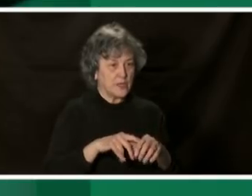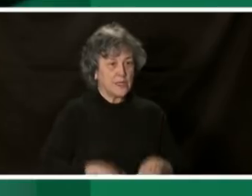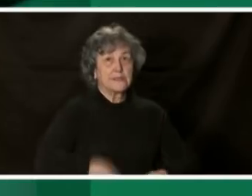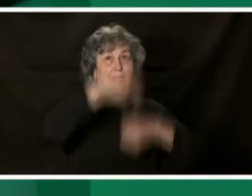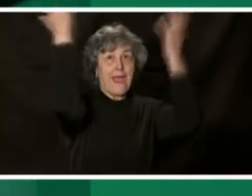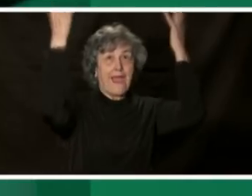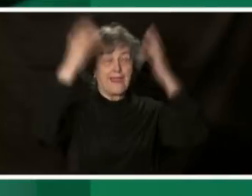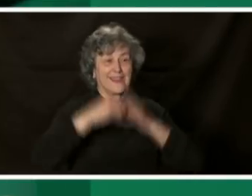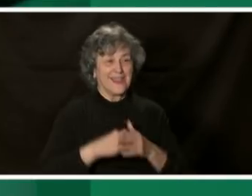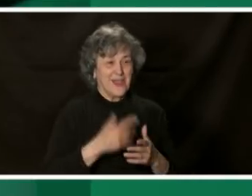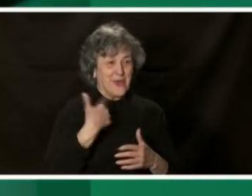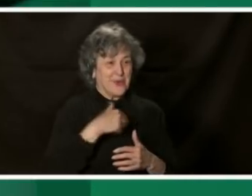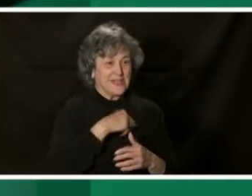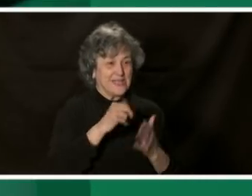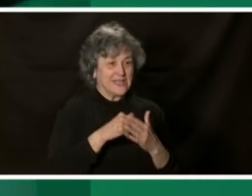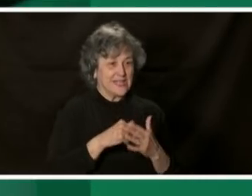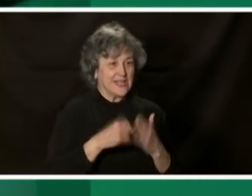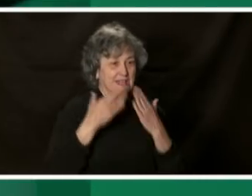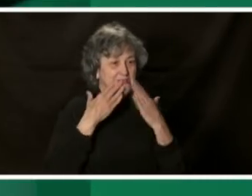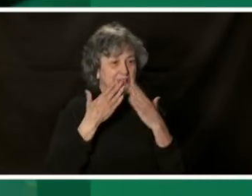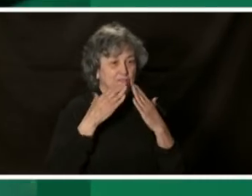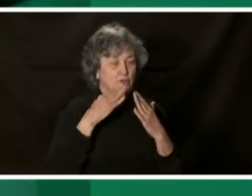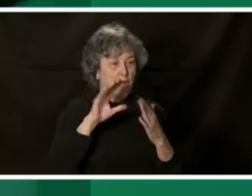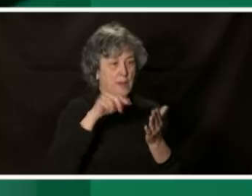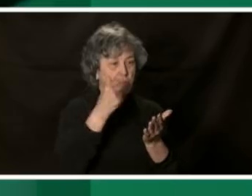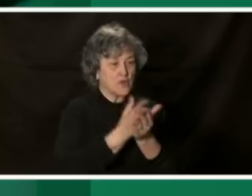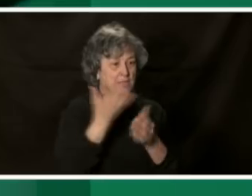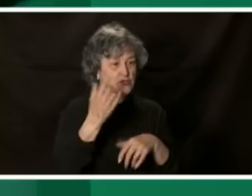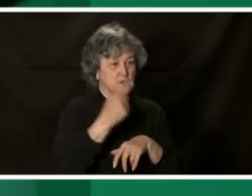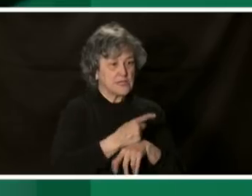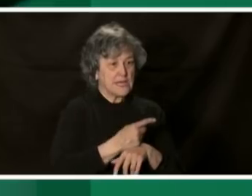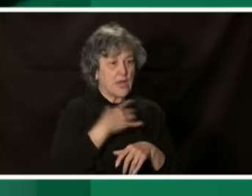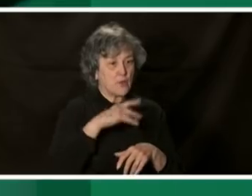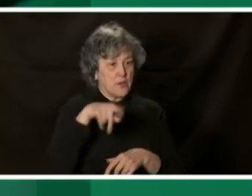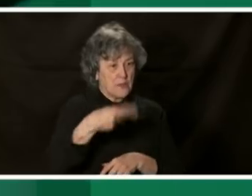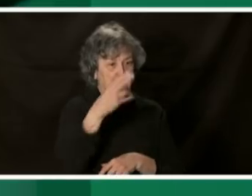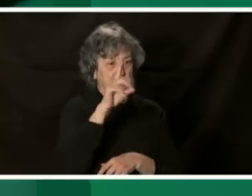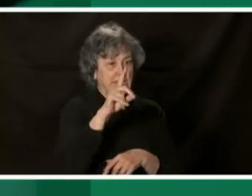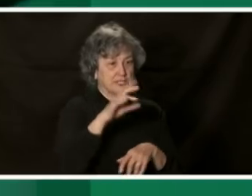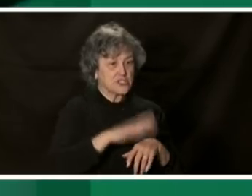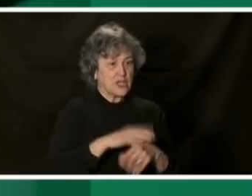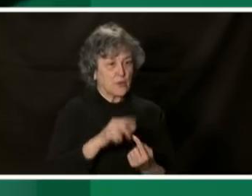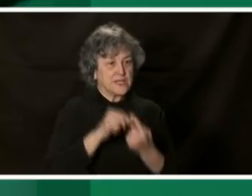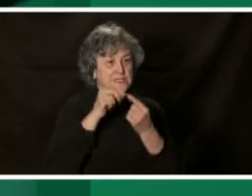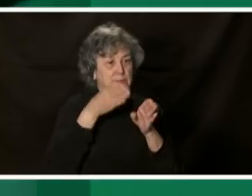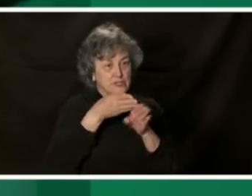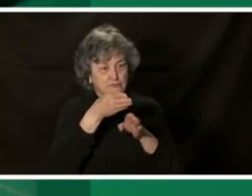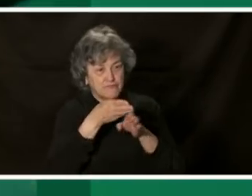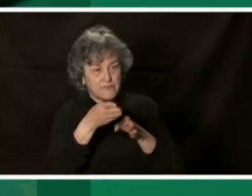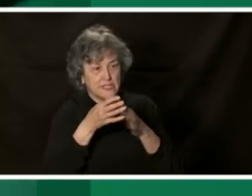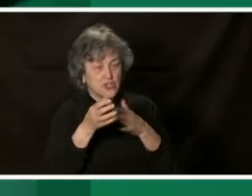» I'M CASSANDRA BELCHER, GRADUATING TODAY WITH MY DOCTORATE IN NURSING WITH A SPECIALTY OF NURSE ANESTHESIA.